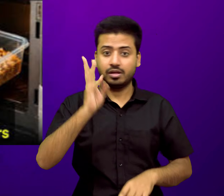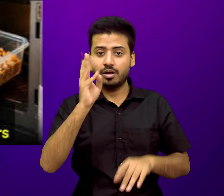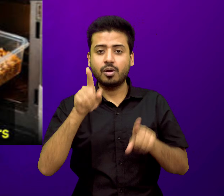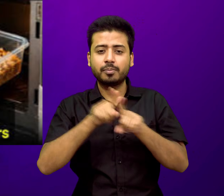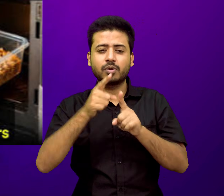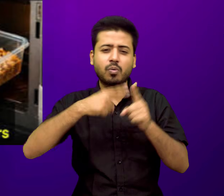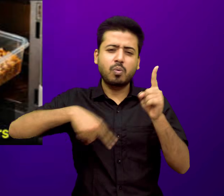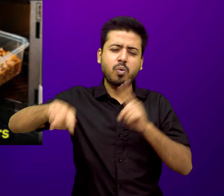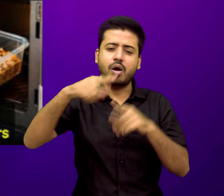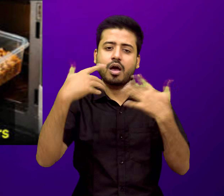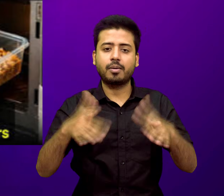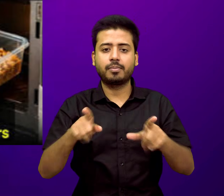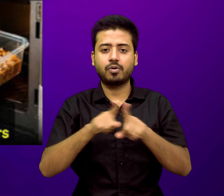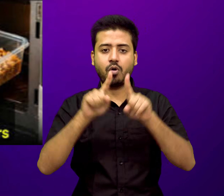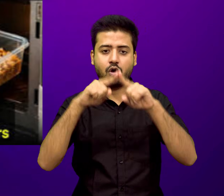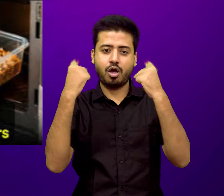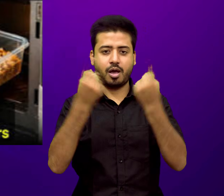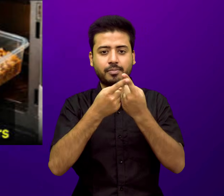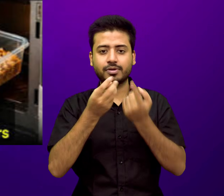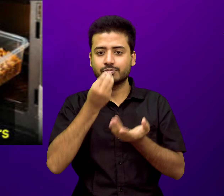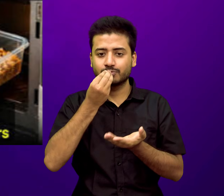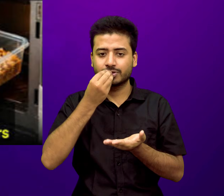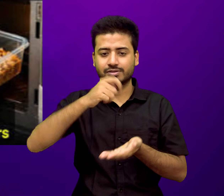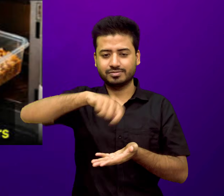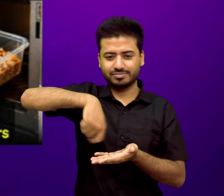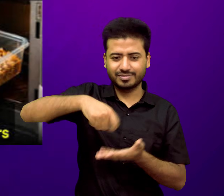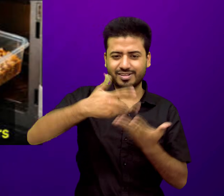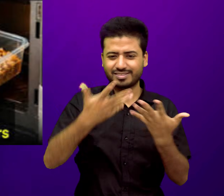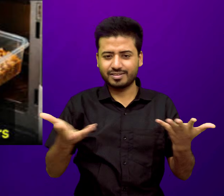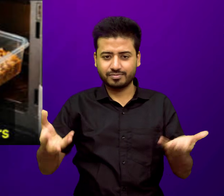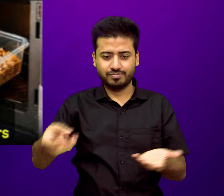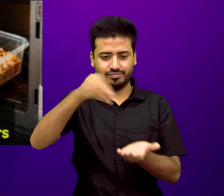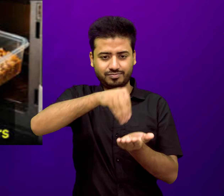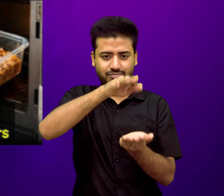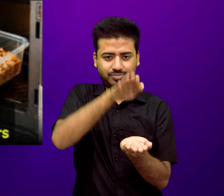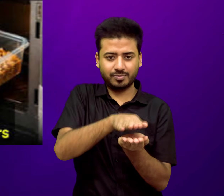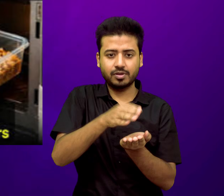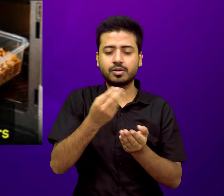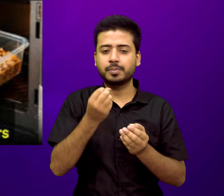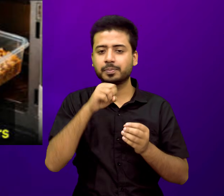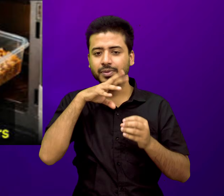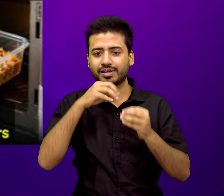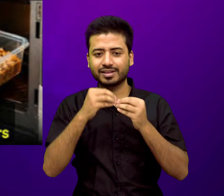room. Plastics in food storage. Chemical leeching. We rely heavily on plastic for